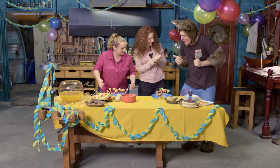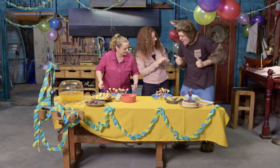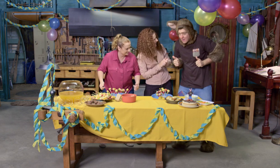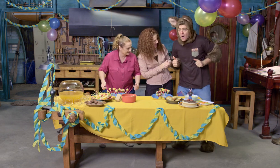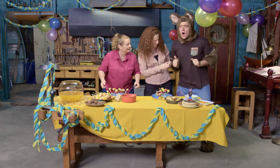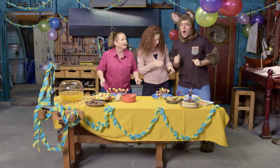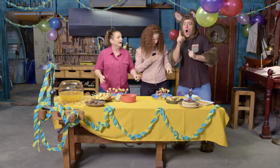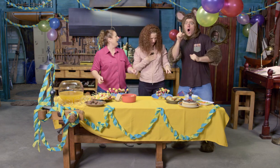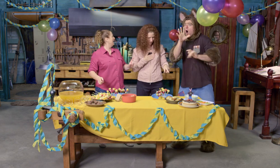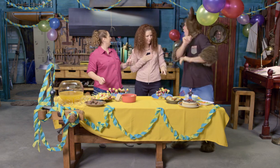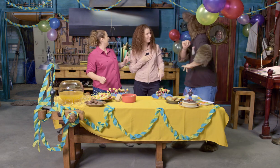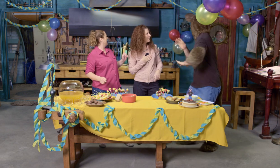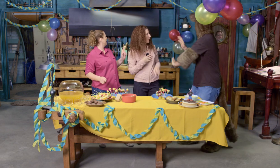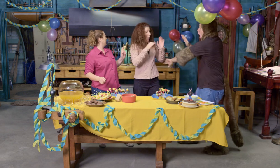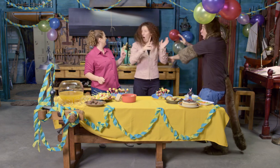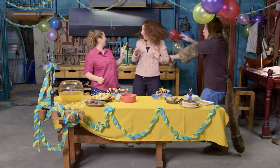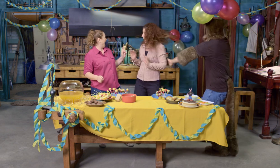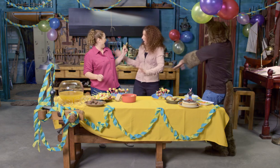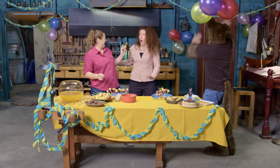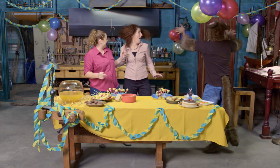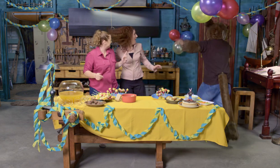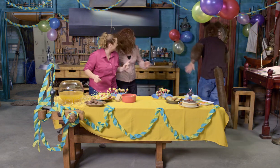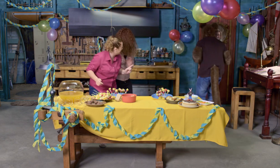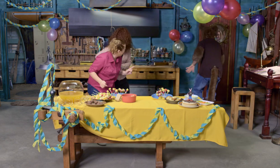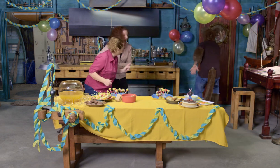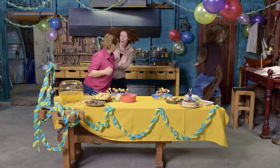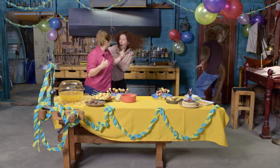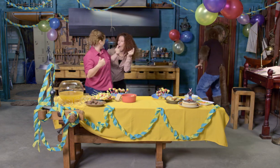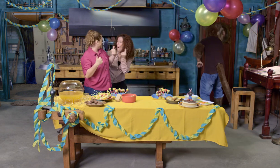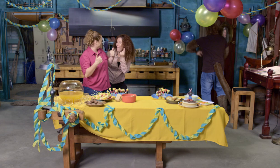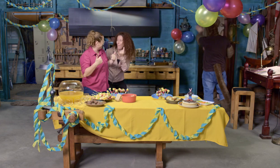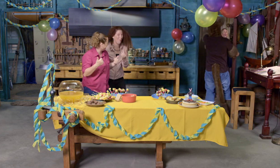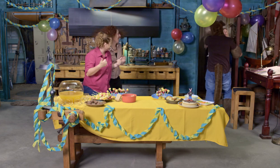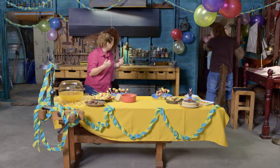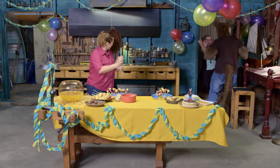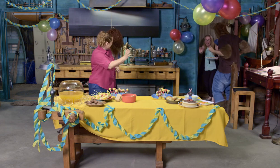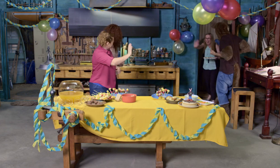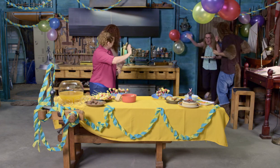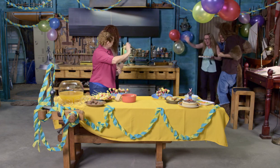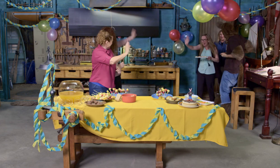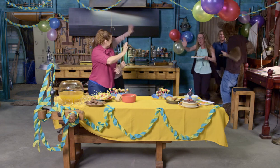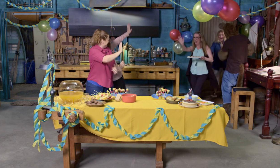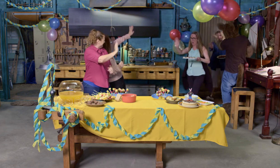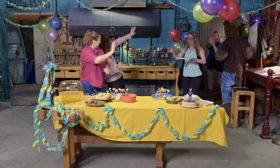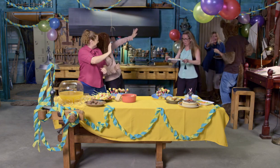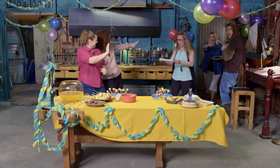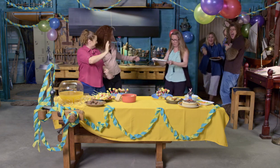Ooh! Oh, look. Look, they're here! Look! Hello! Come in, come in! Hi!